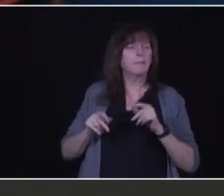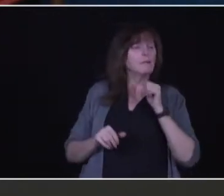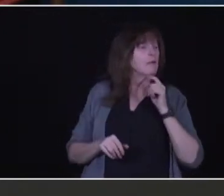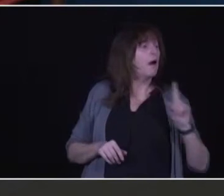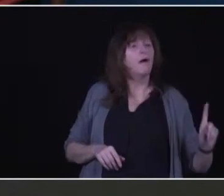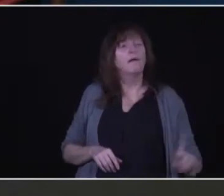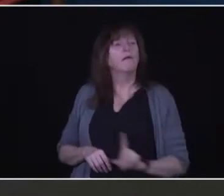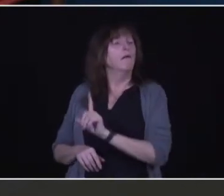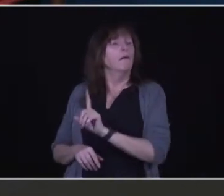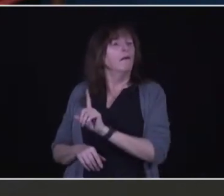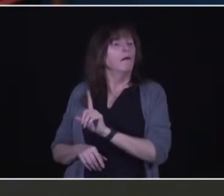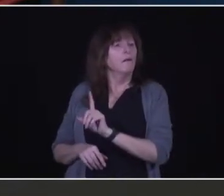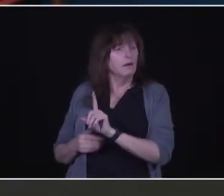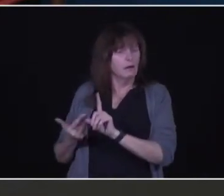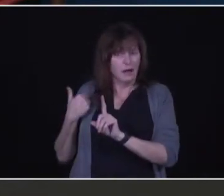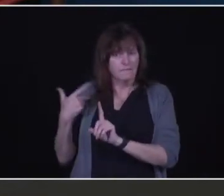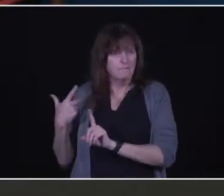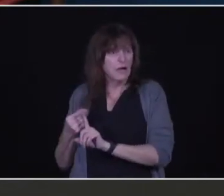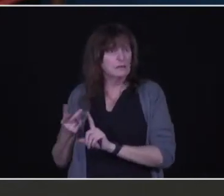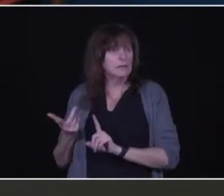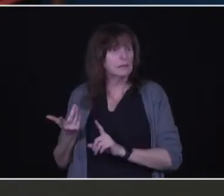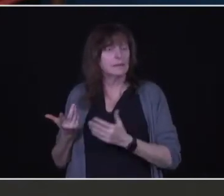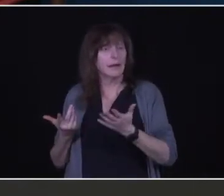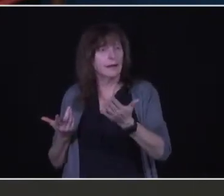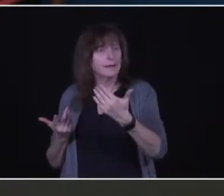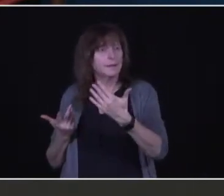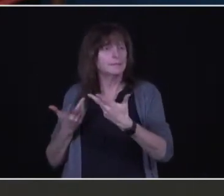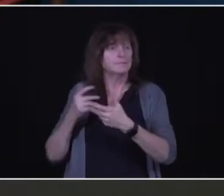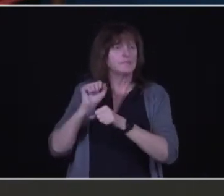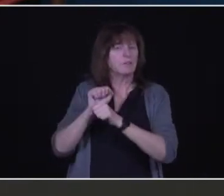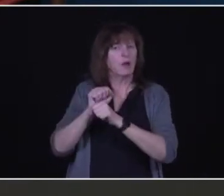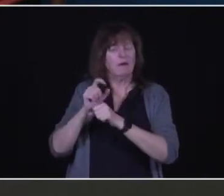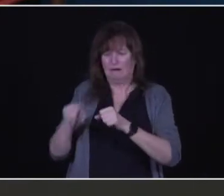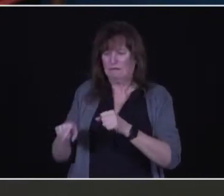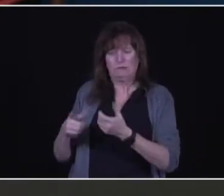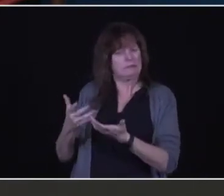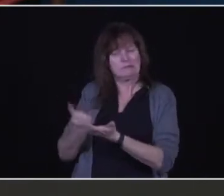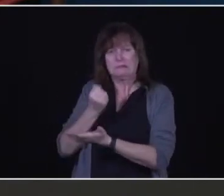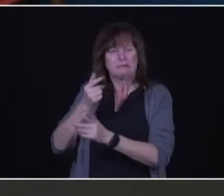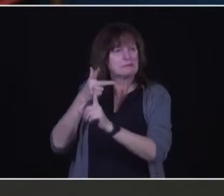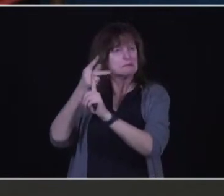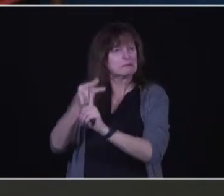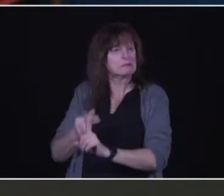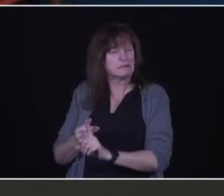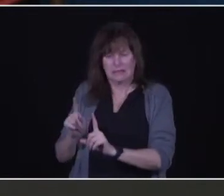don't show up and they don't want to leave an empty seat so they fill it